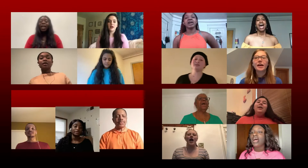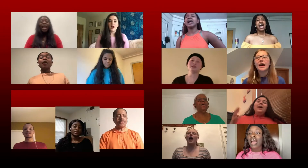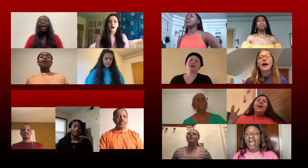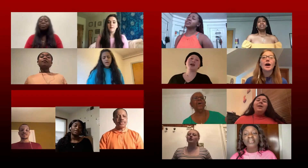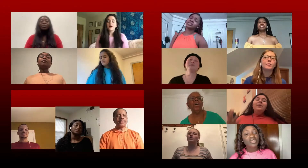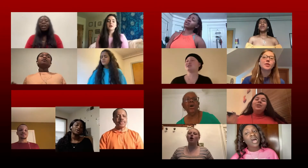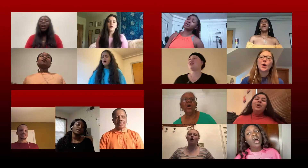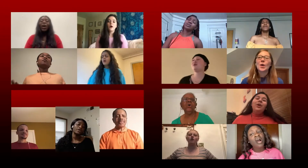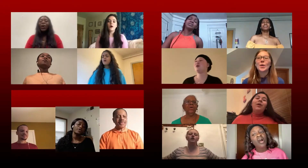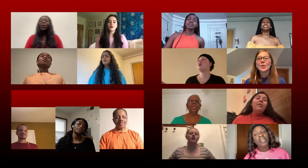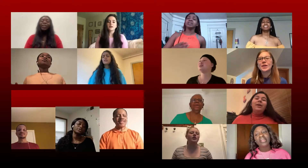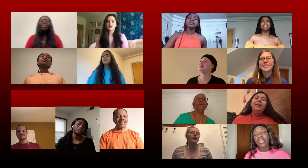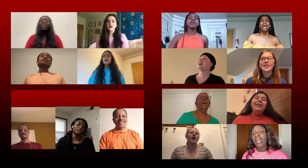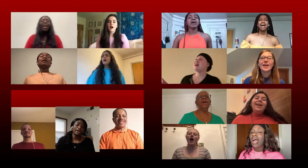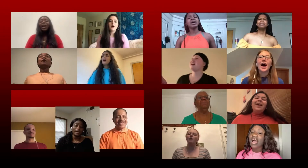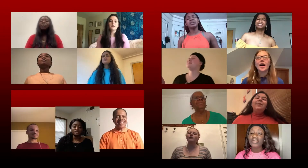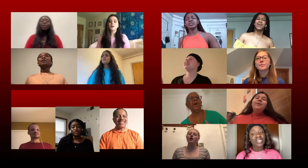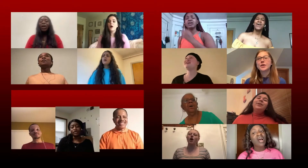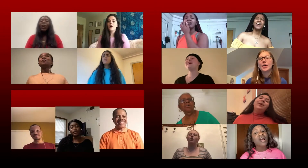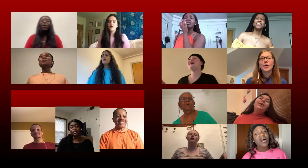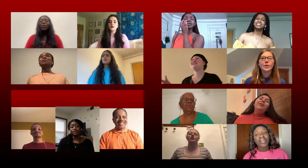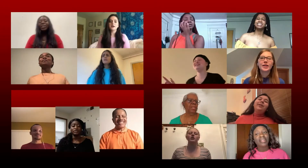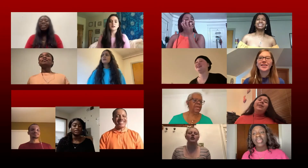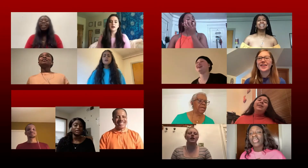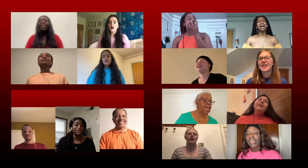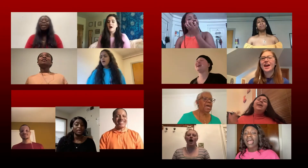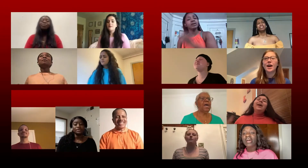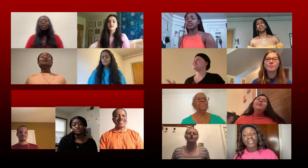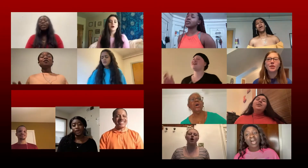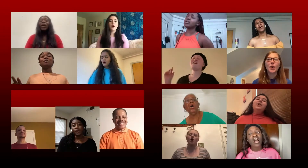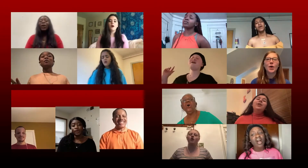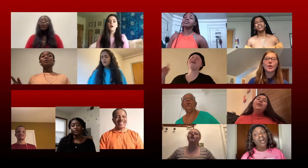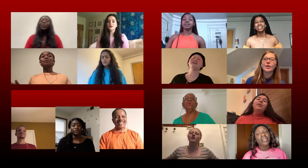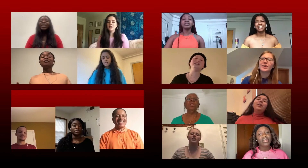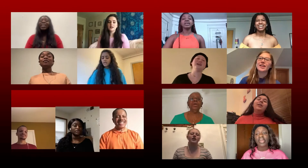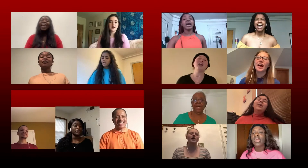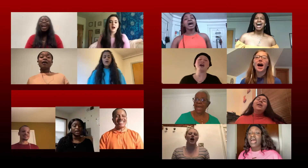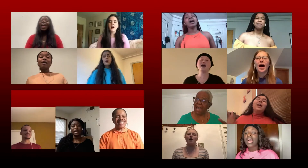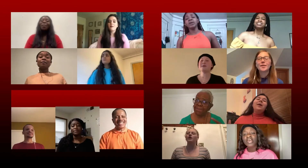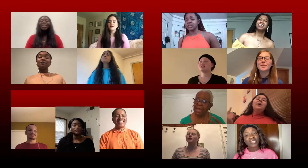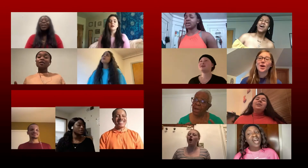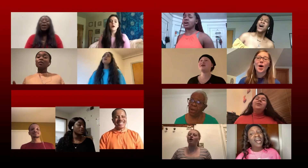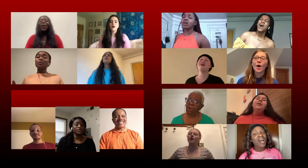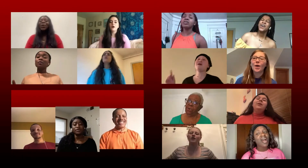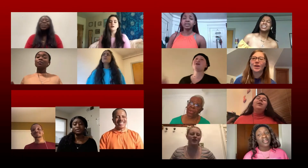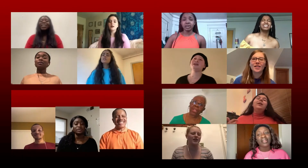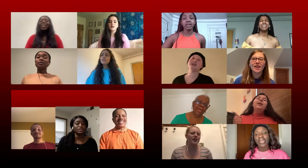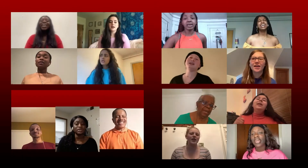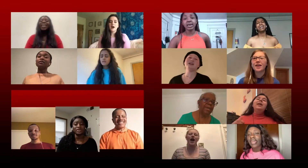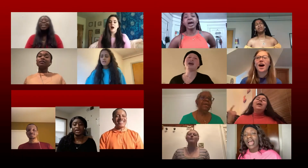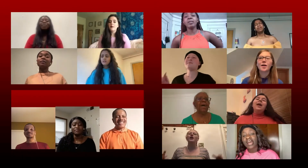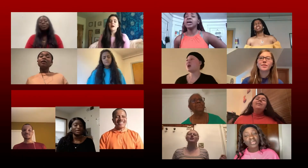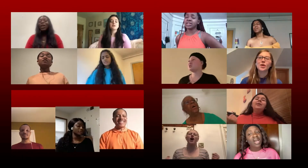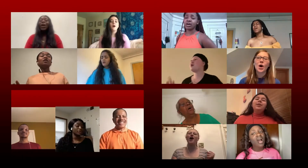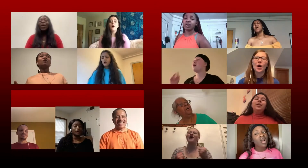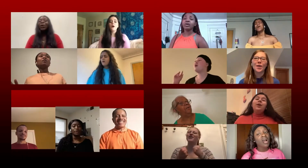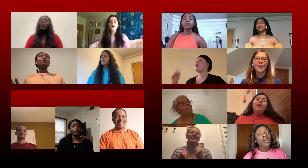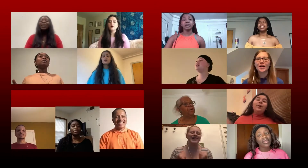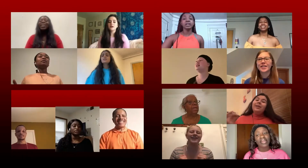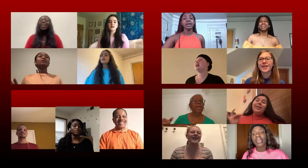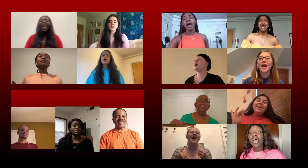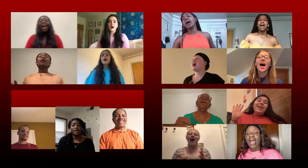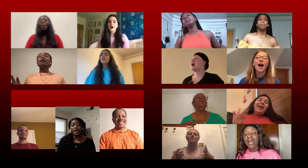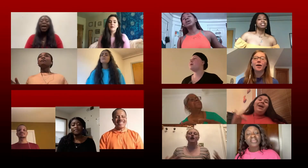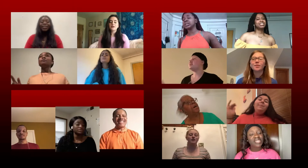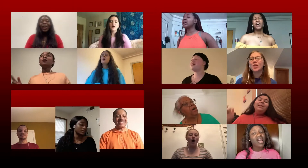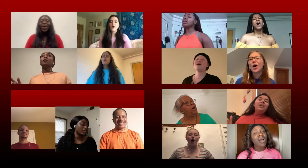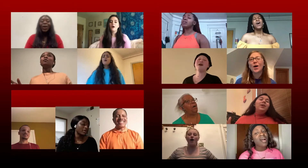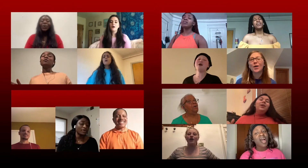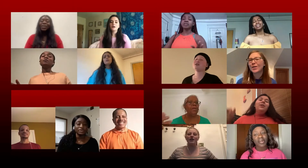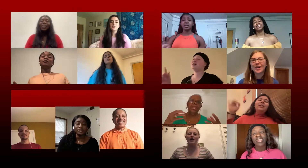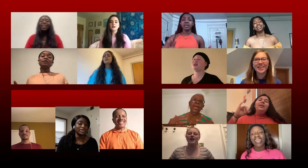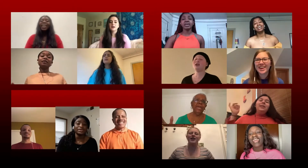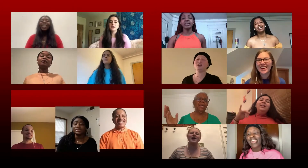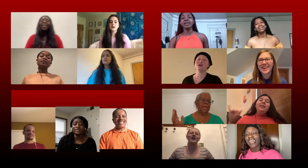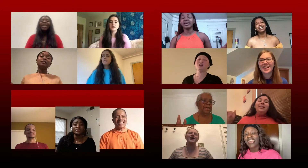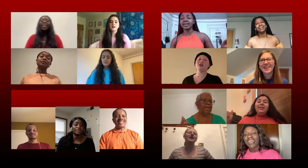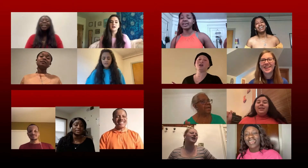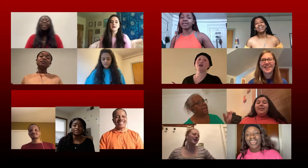I'm totally, I'm totally